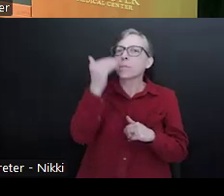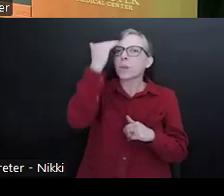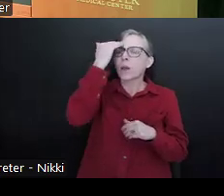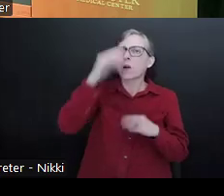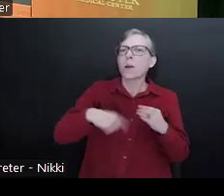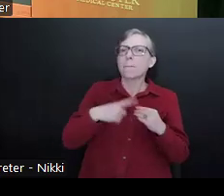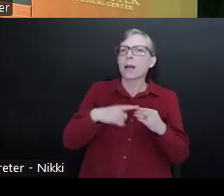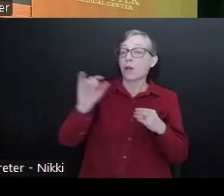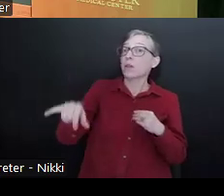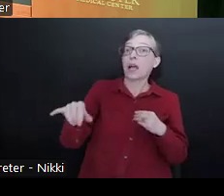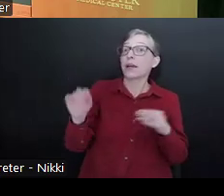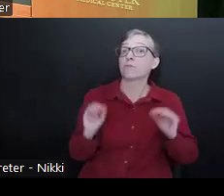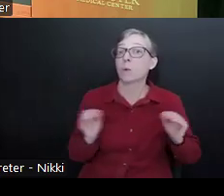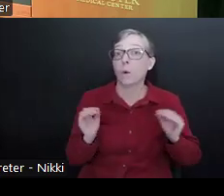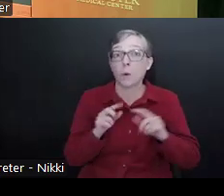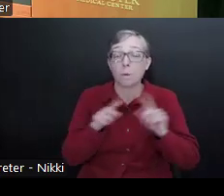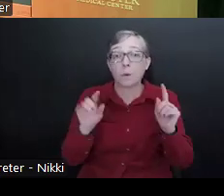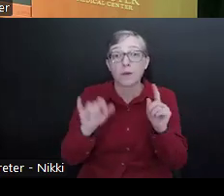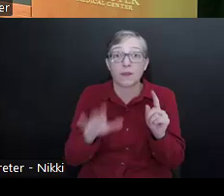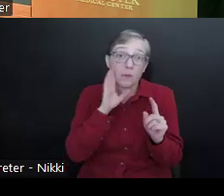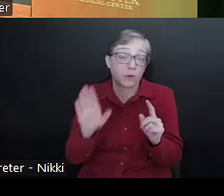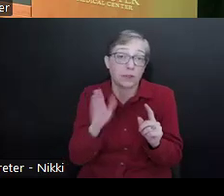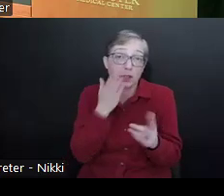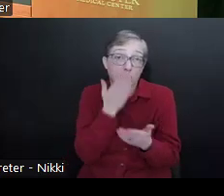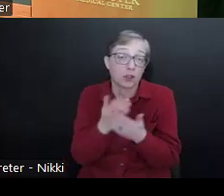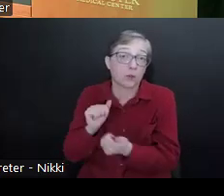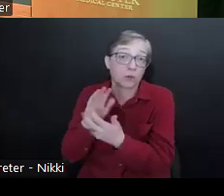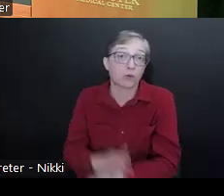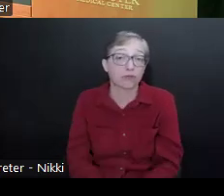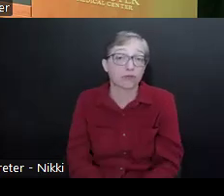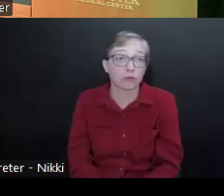that's certainly a great a great avenue to to try to do that and we've certainly thought about some